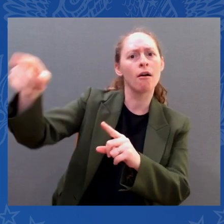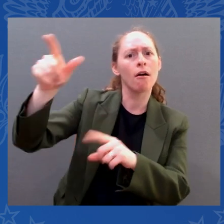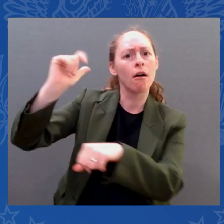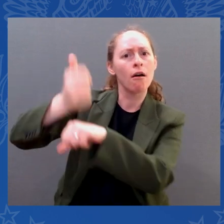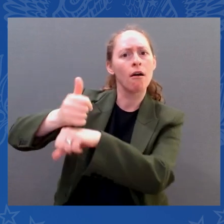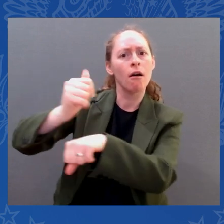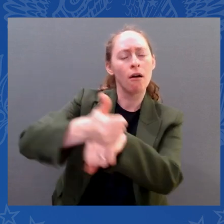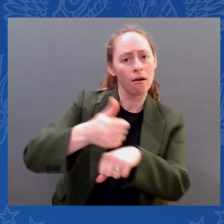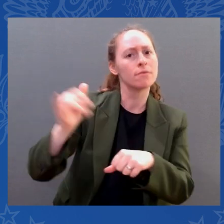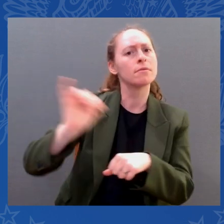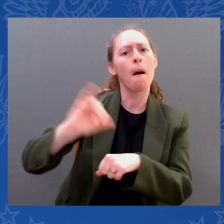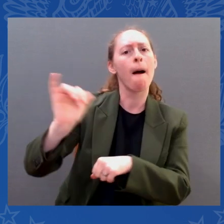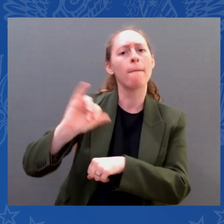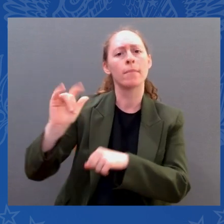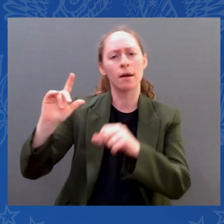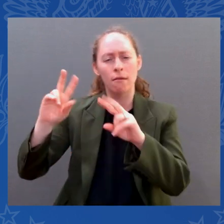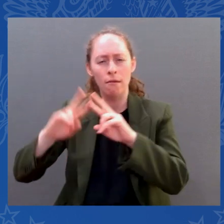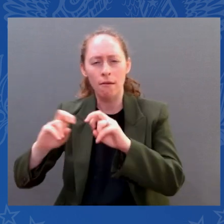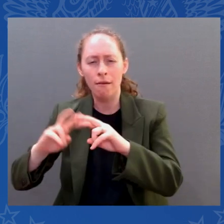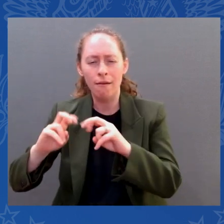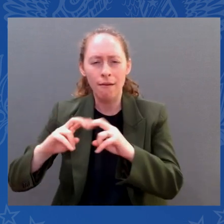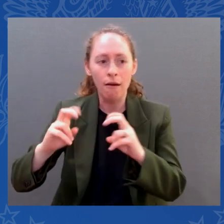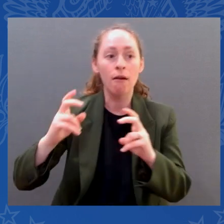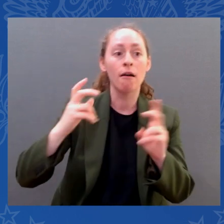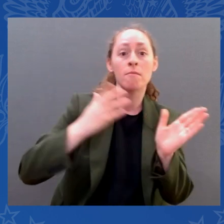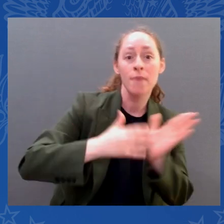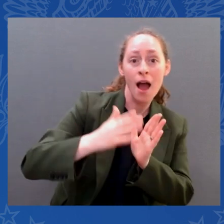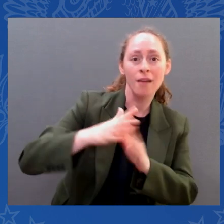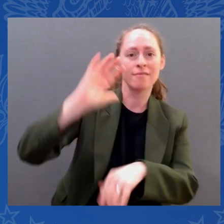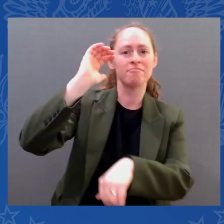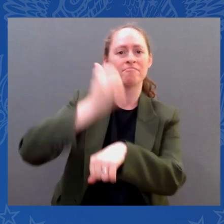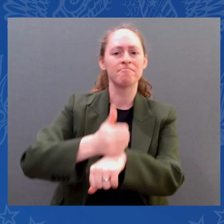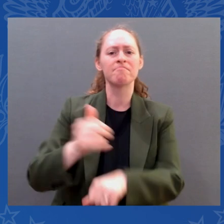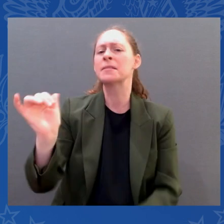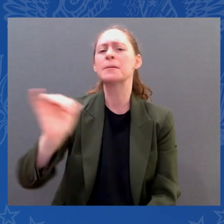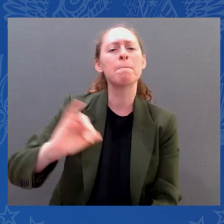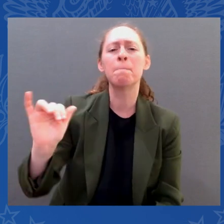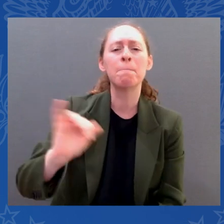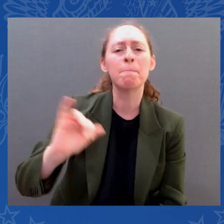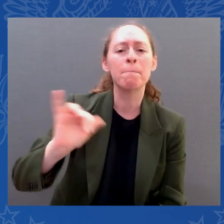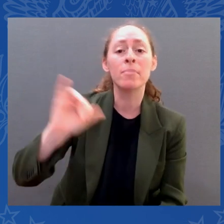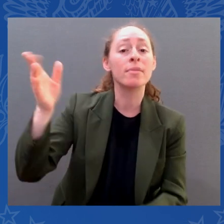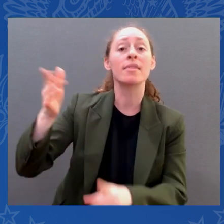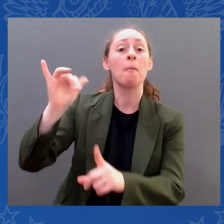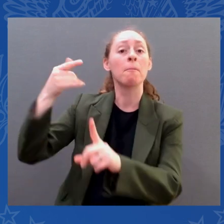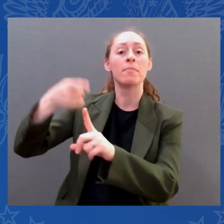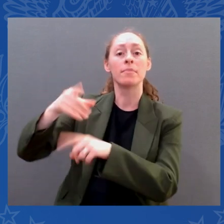that the African American History and Culture Museum, the Latino History and Culture Museum,